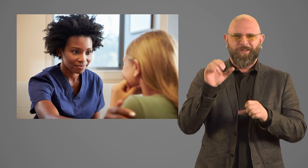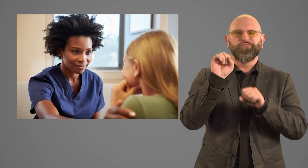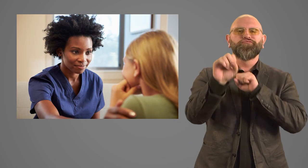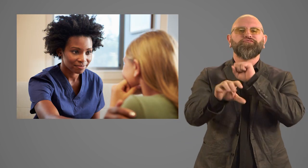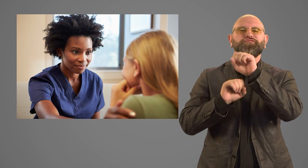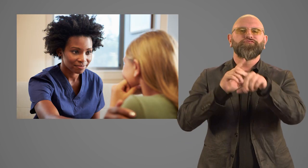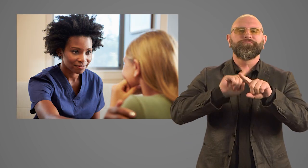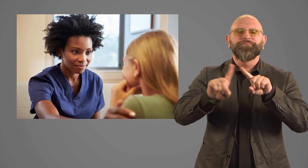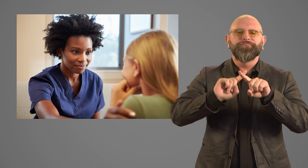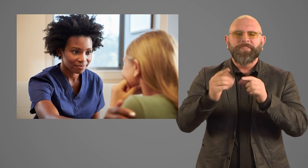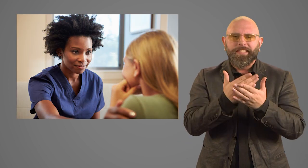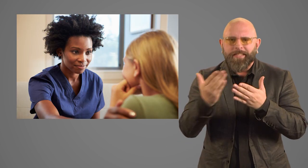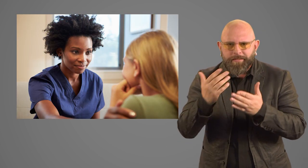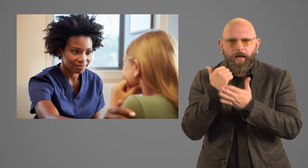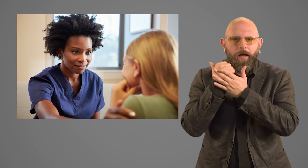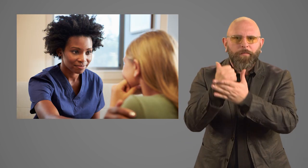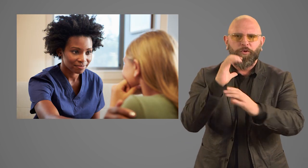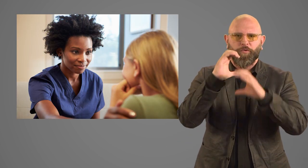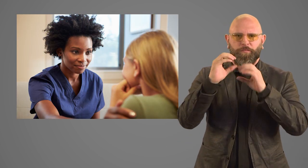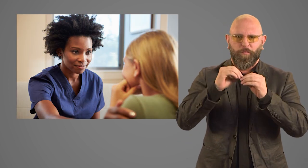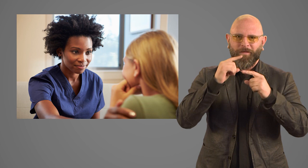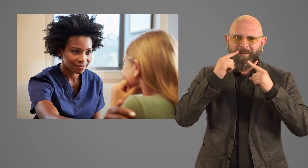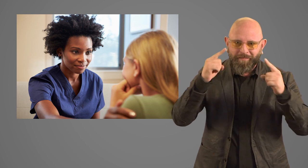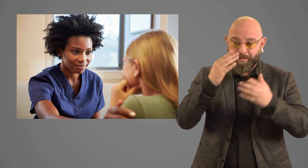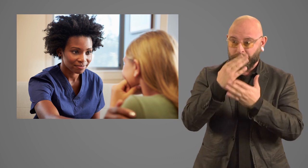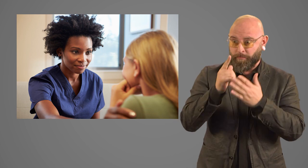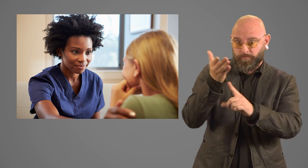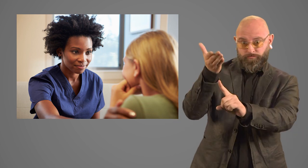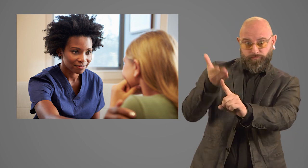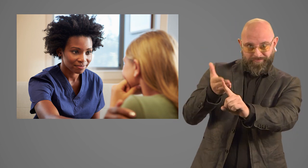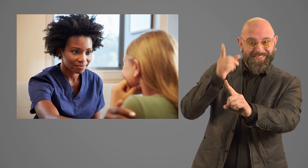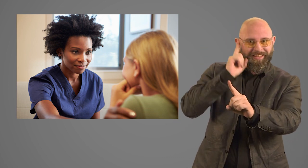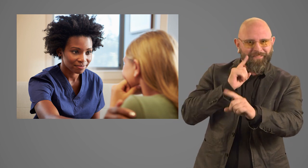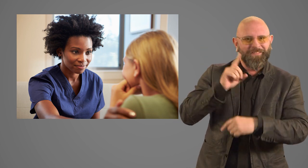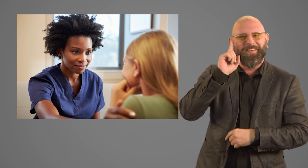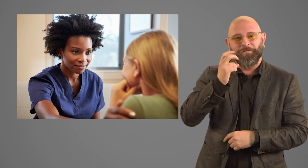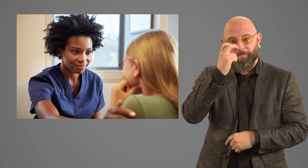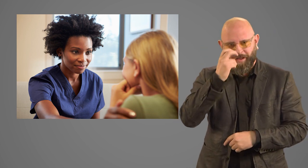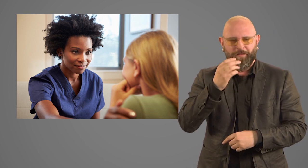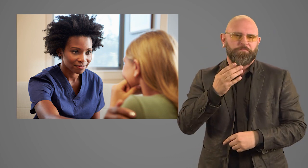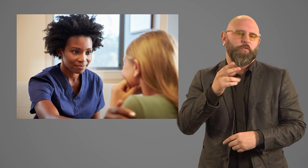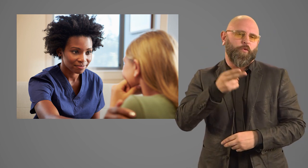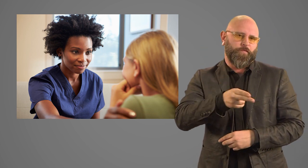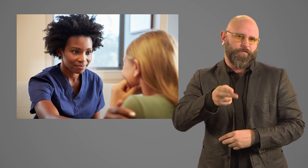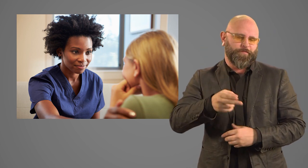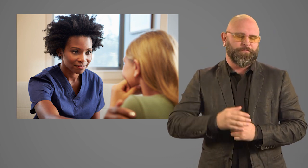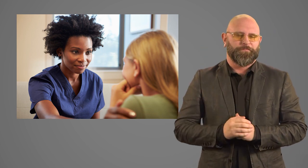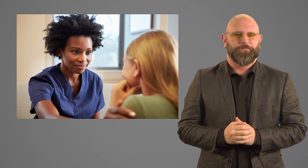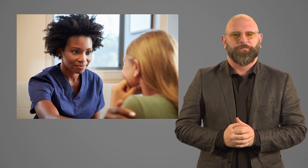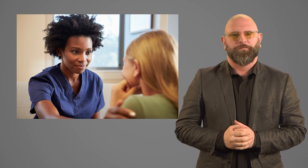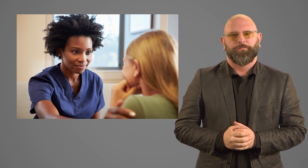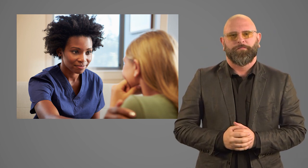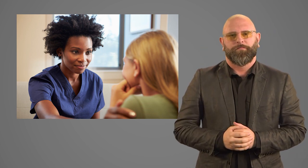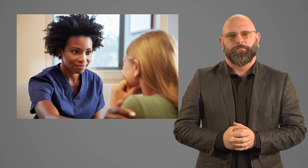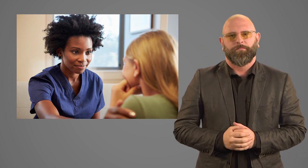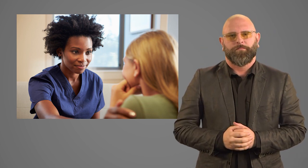Here are some things that you can do to communicate more effectively with someone who is deaf, deafblind or hard of hearing.